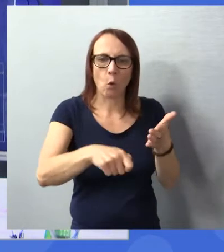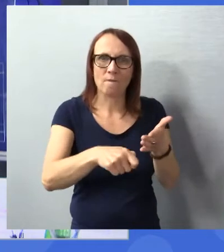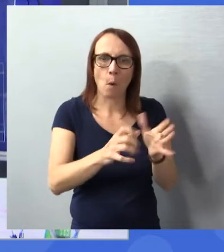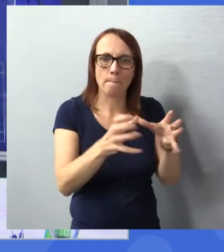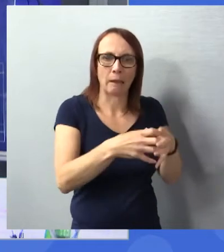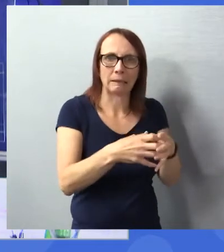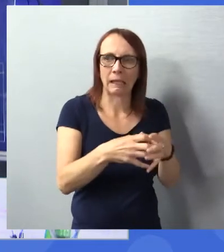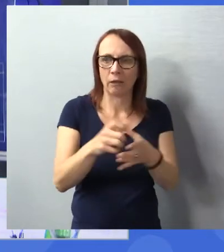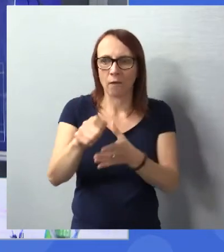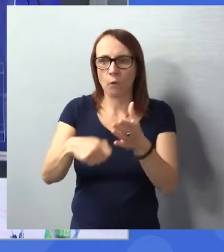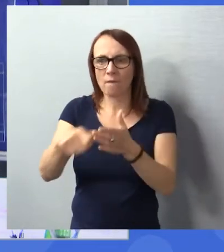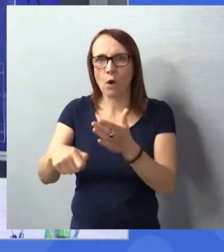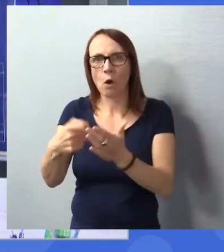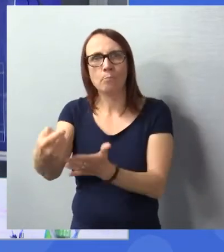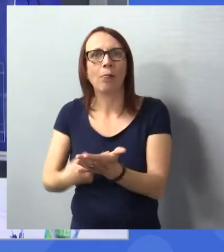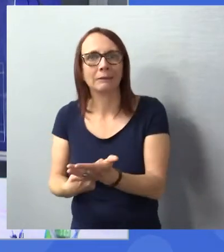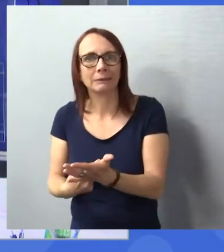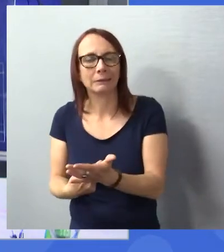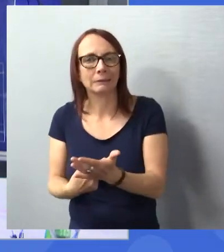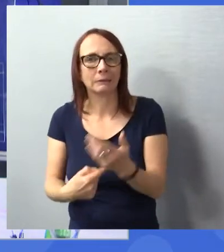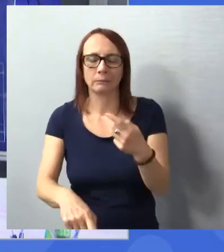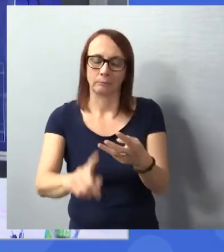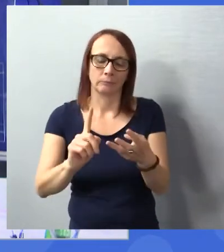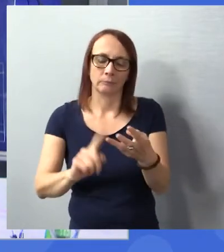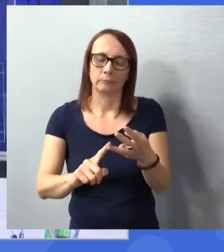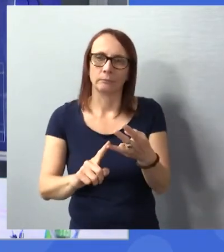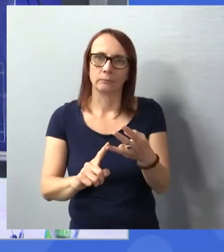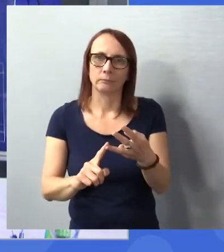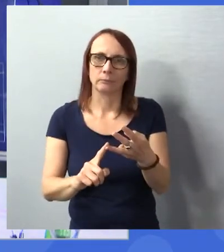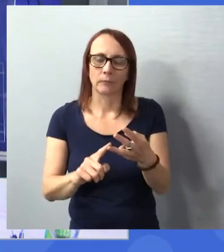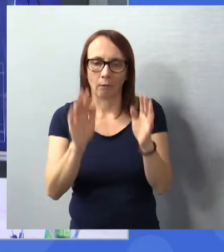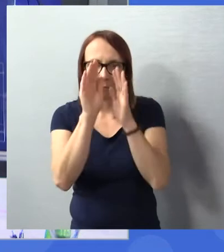we believe in and and finally can have a focus on climate change to deal with